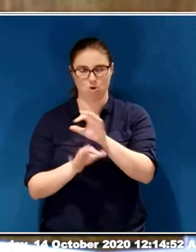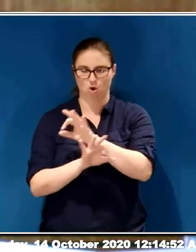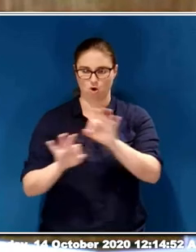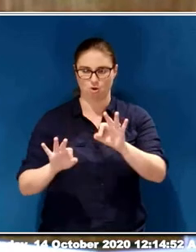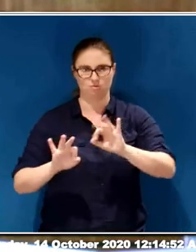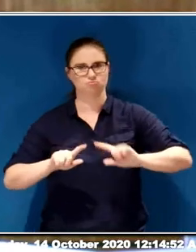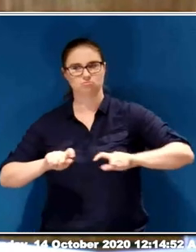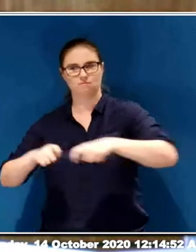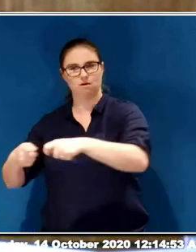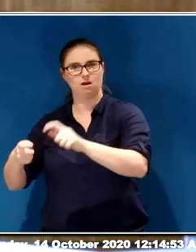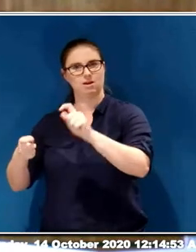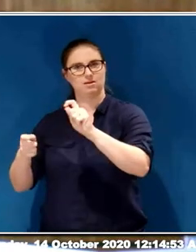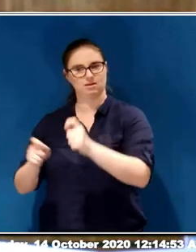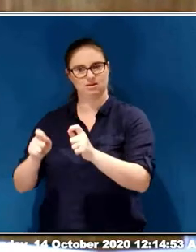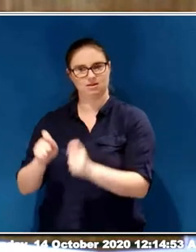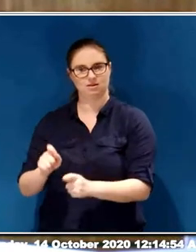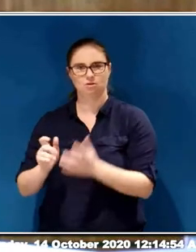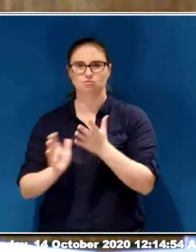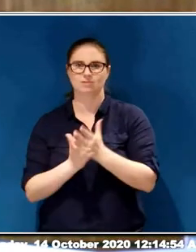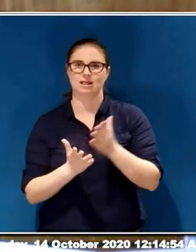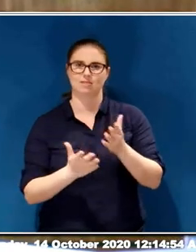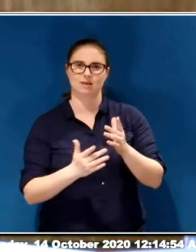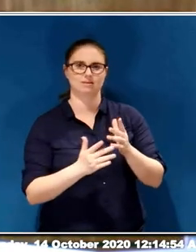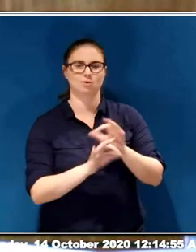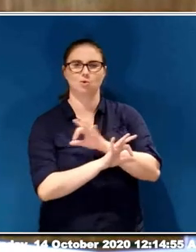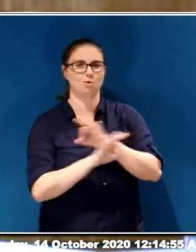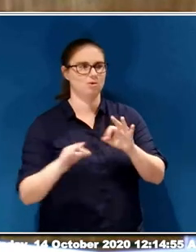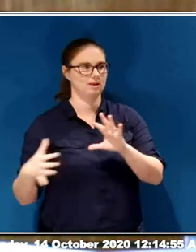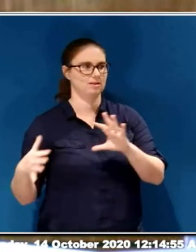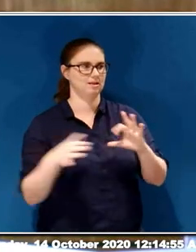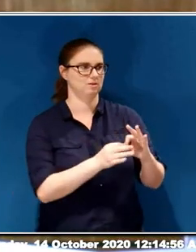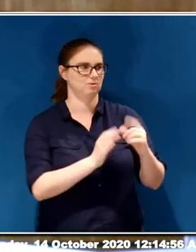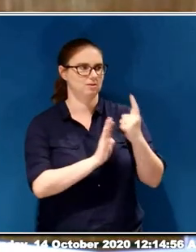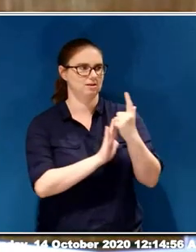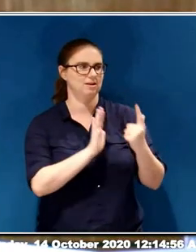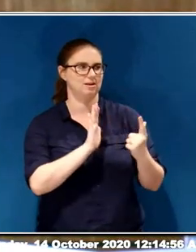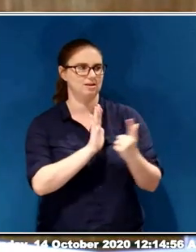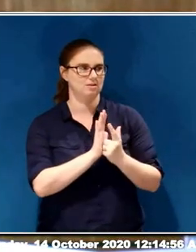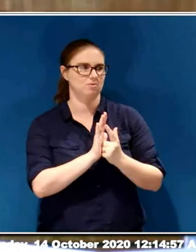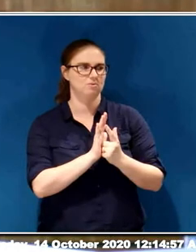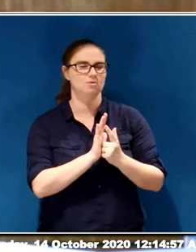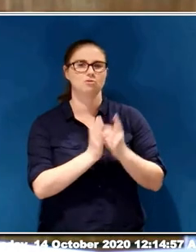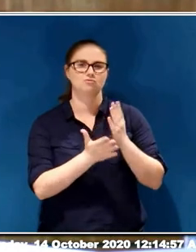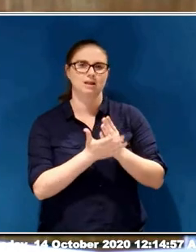DR de BRUIN: I think the standards require the provision of adjustments,